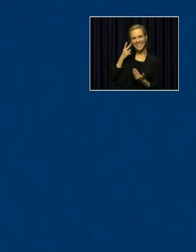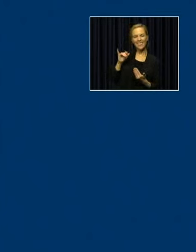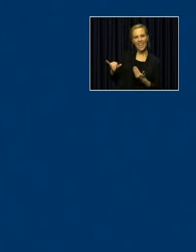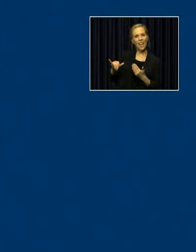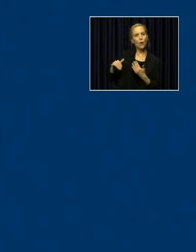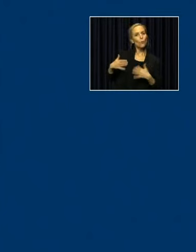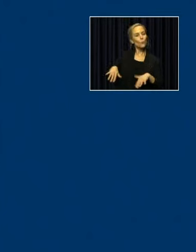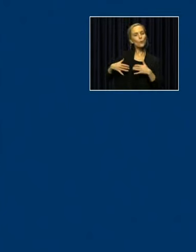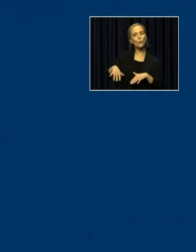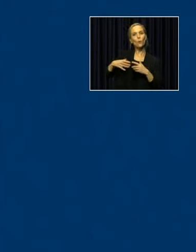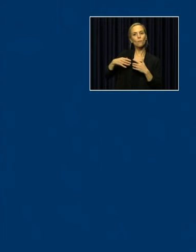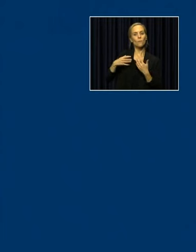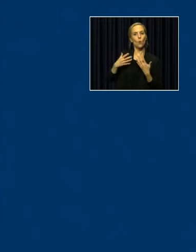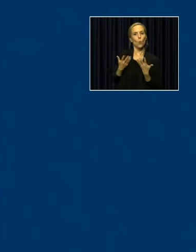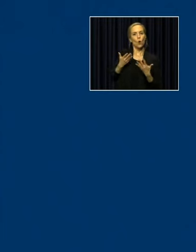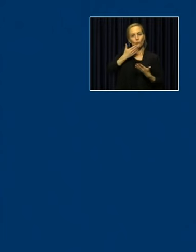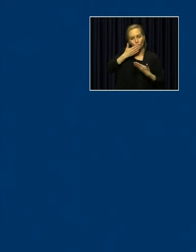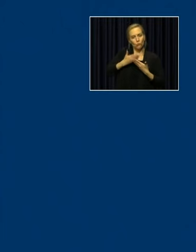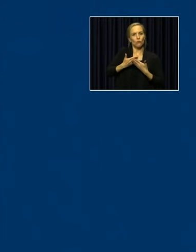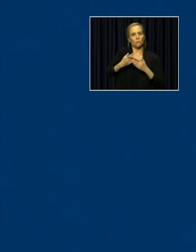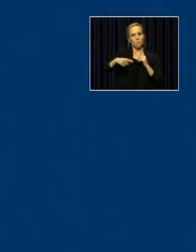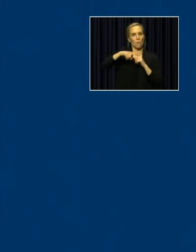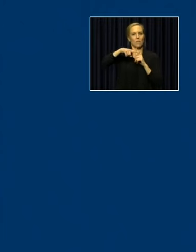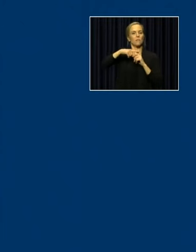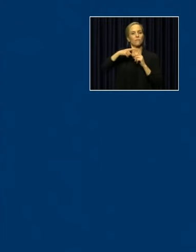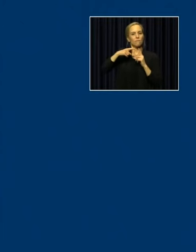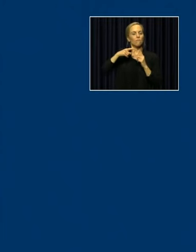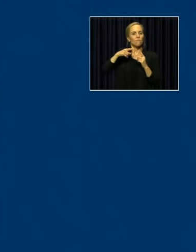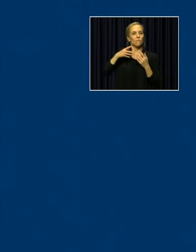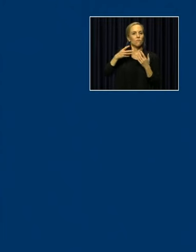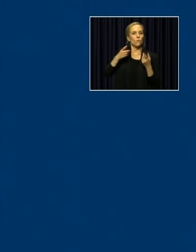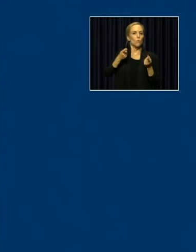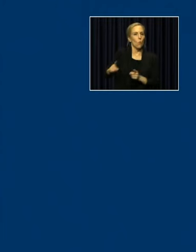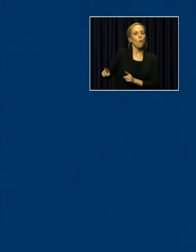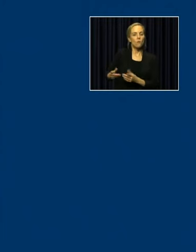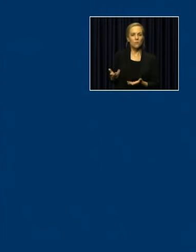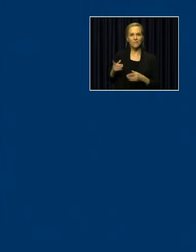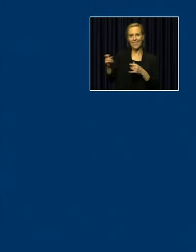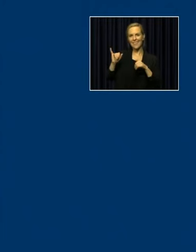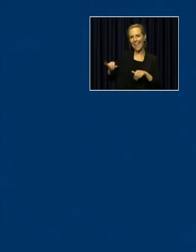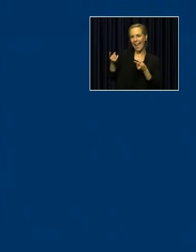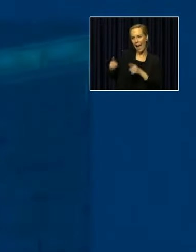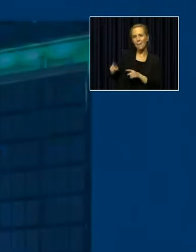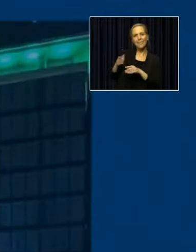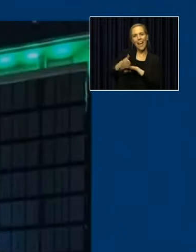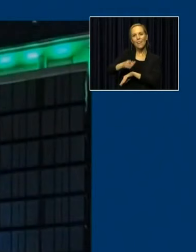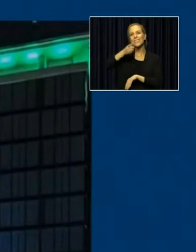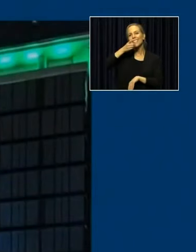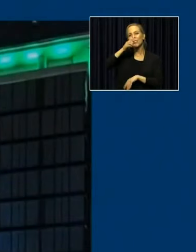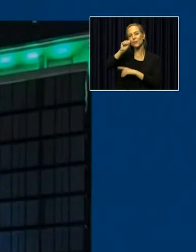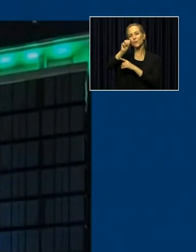MAKE SURE THAT EVERYBODY WALKING THROUGH WAS SEEING A LITTLE BIT OF TEAM KENTUCKY, TOO, WHICH YOU